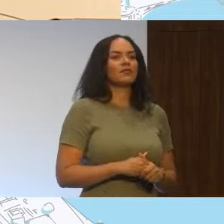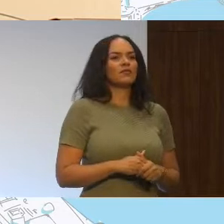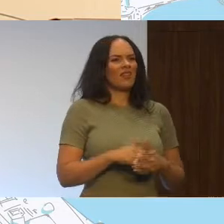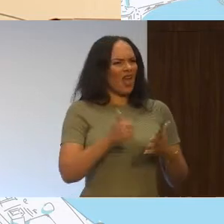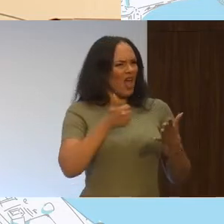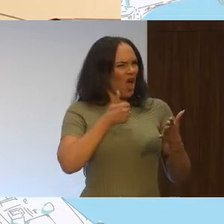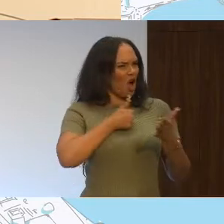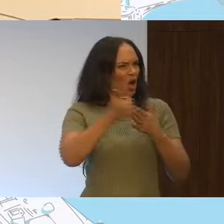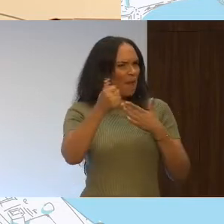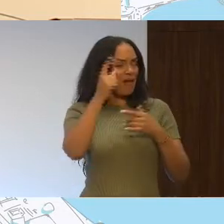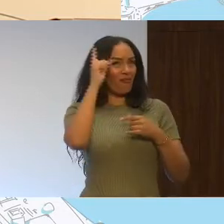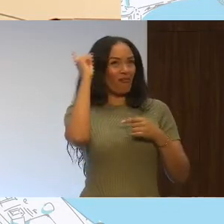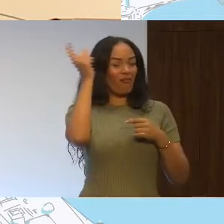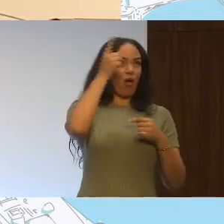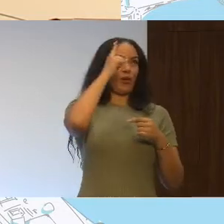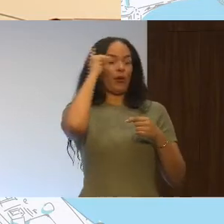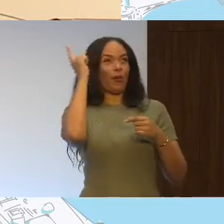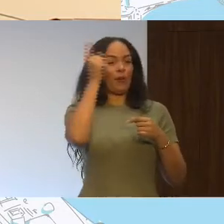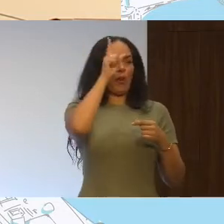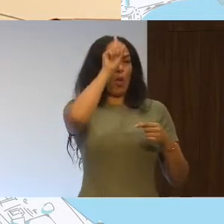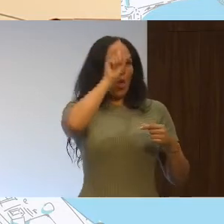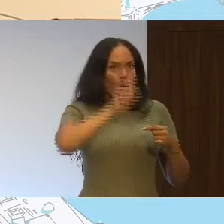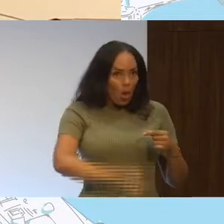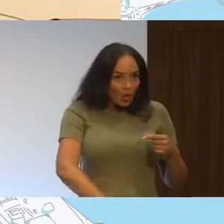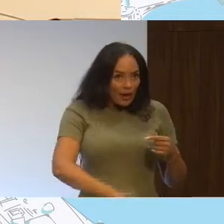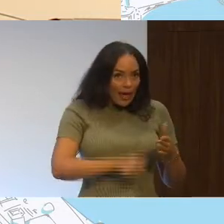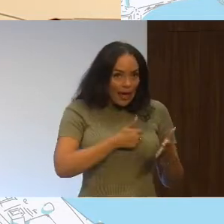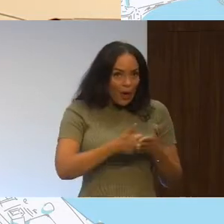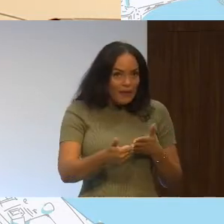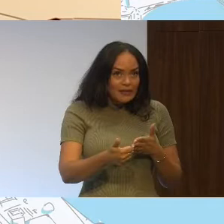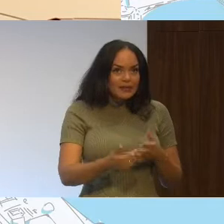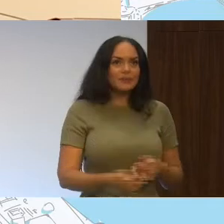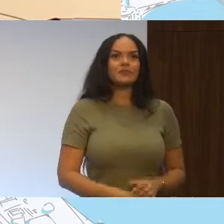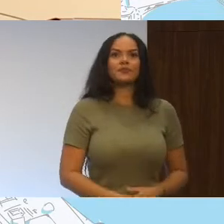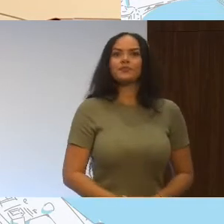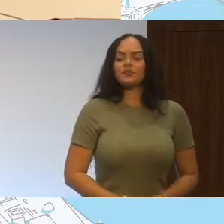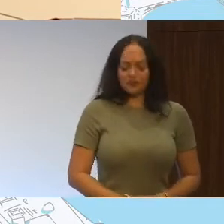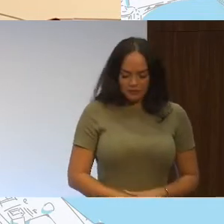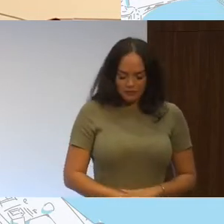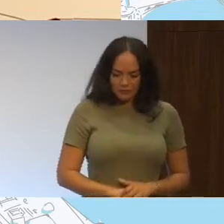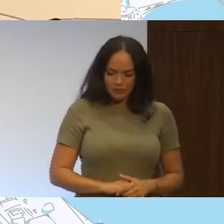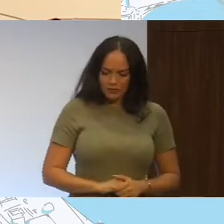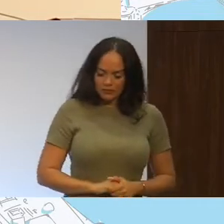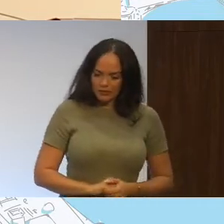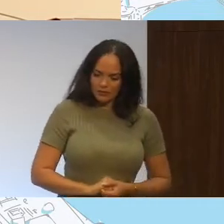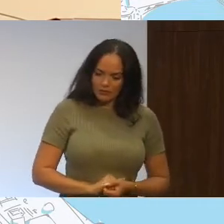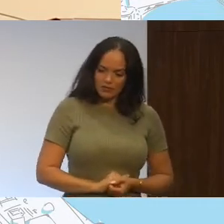And what can I do about it? Common. I mean, it is not uncommon to experience